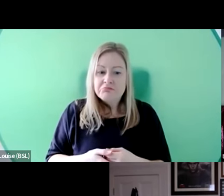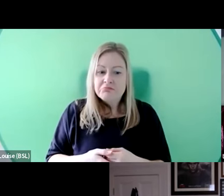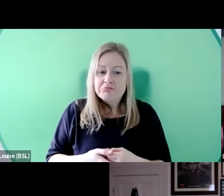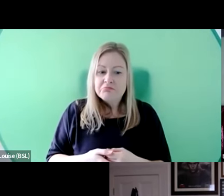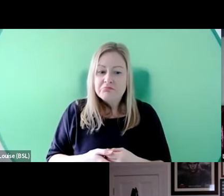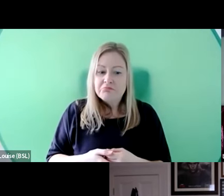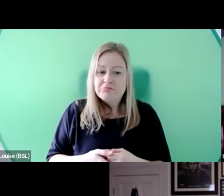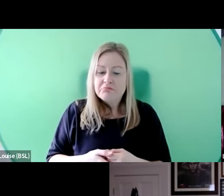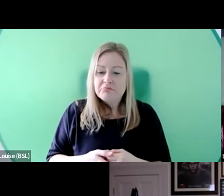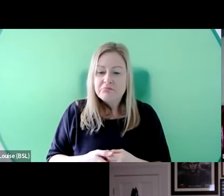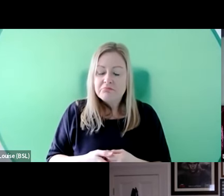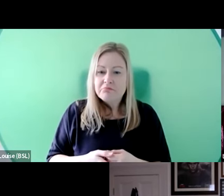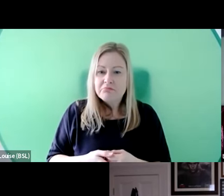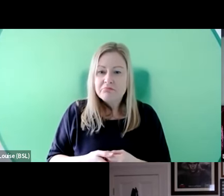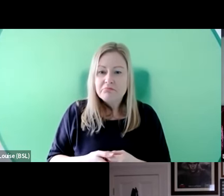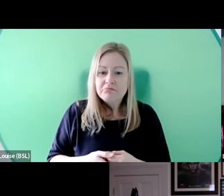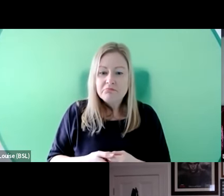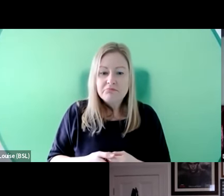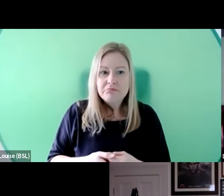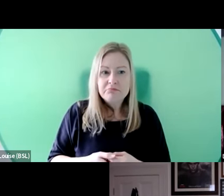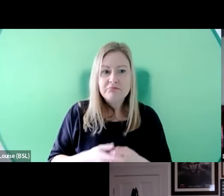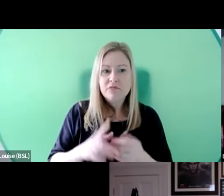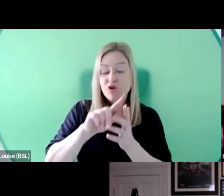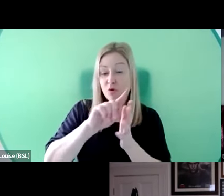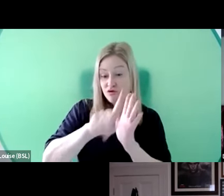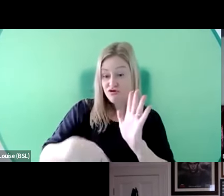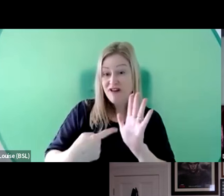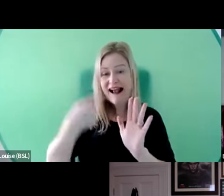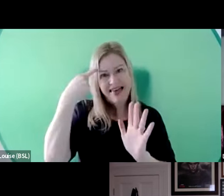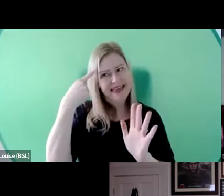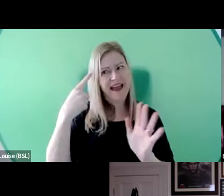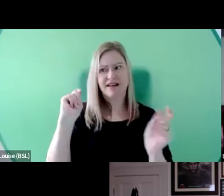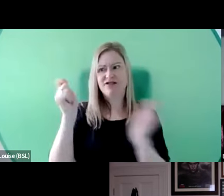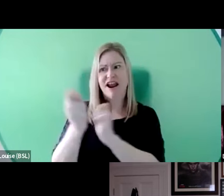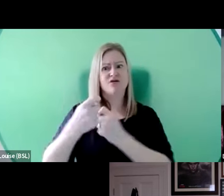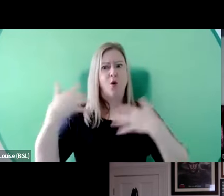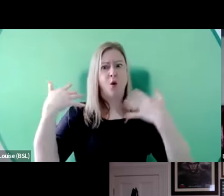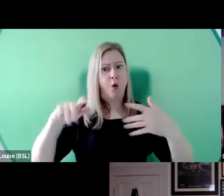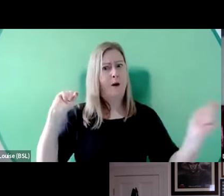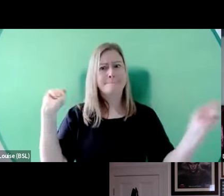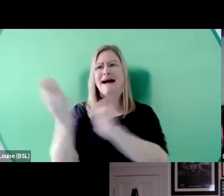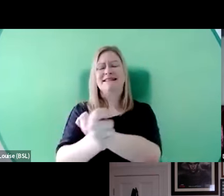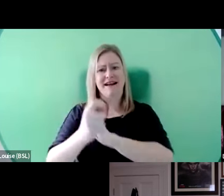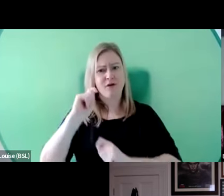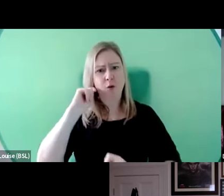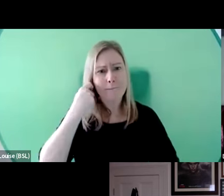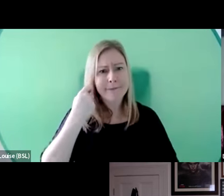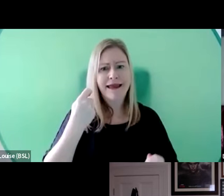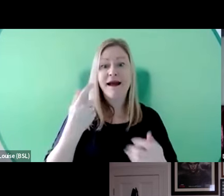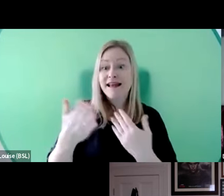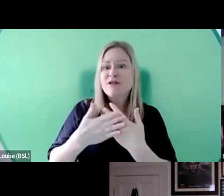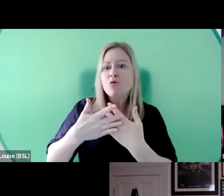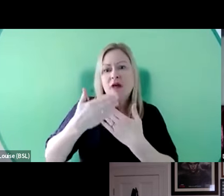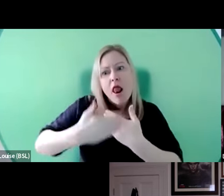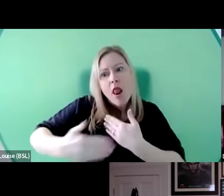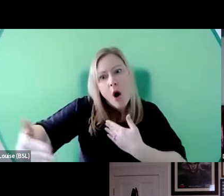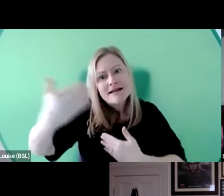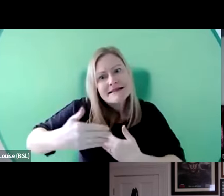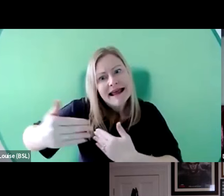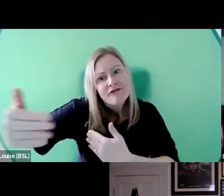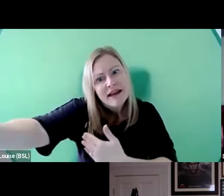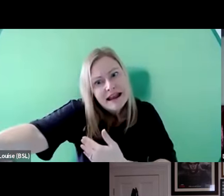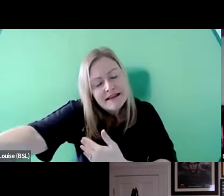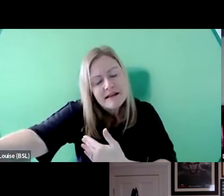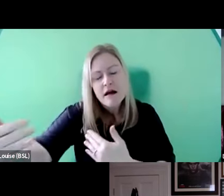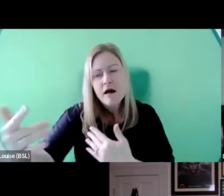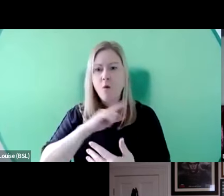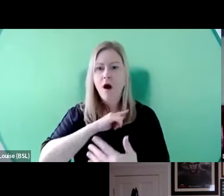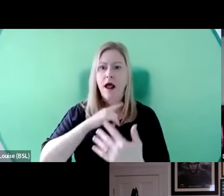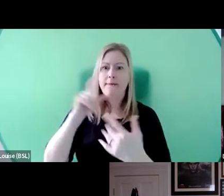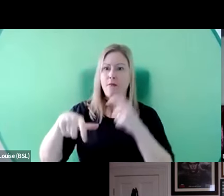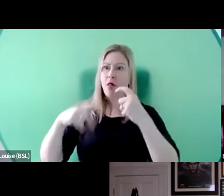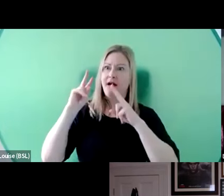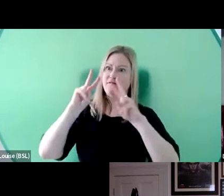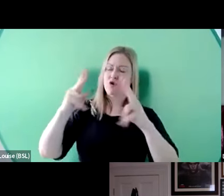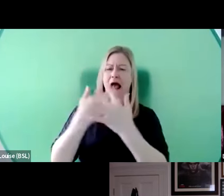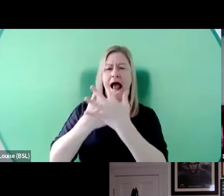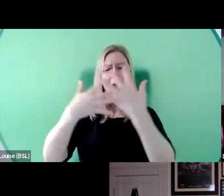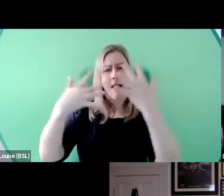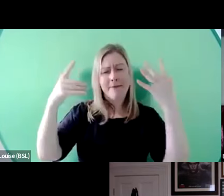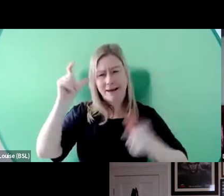it is in the long-runners. The numbers they get, the audiences they get for it are so huge.